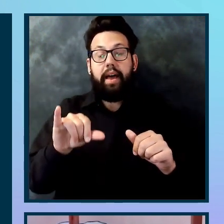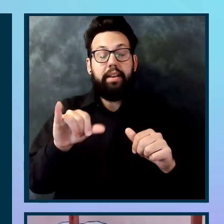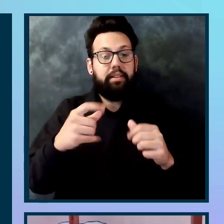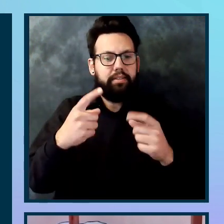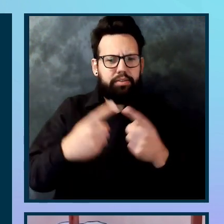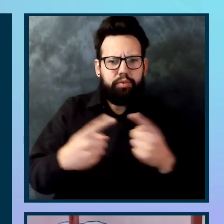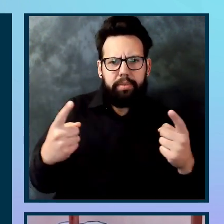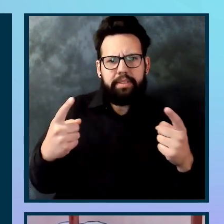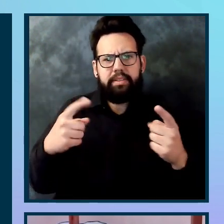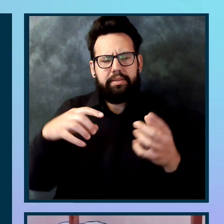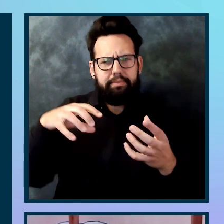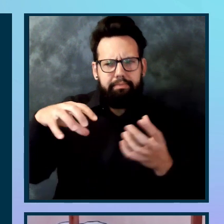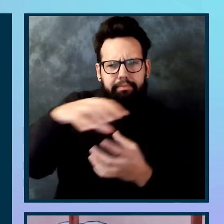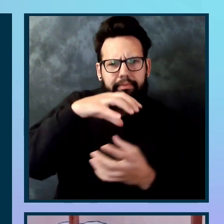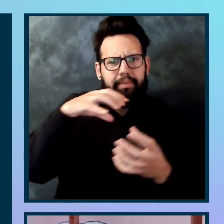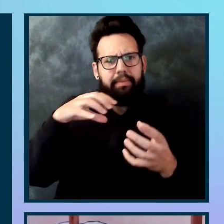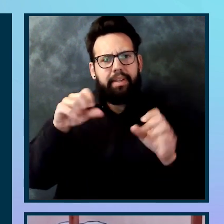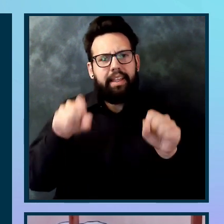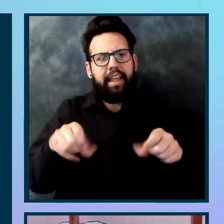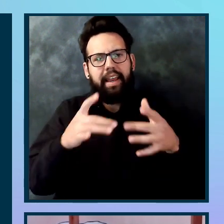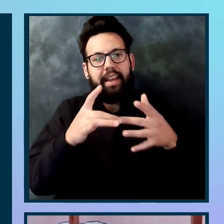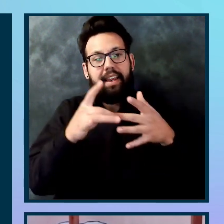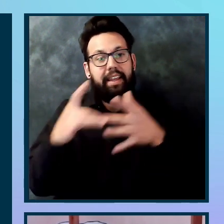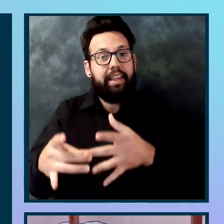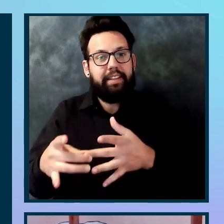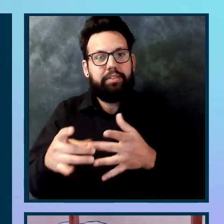lead to rework down the road